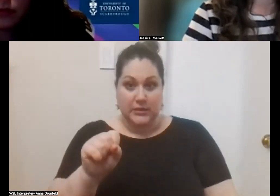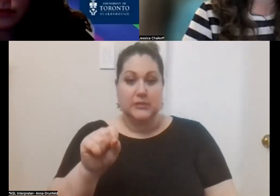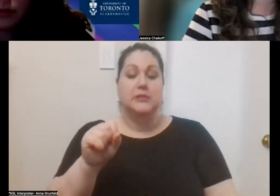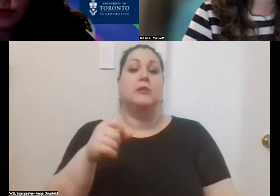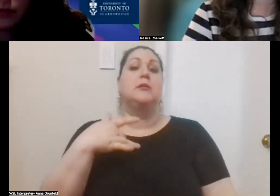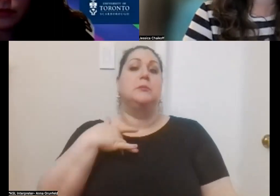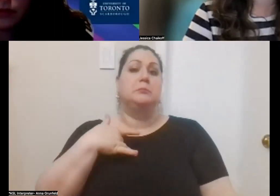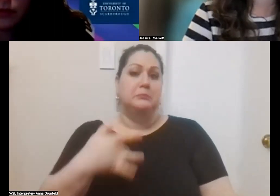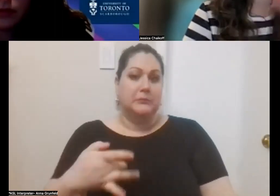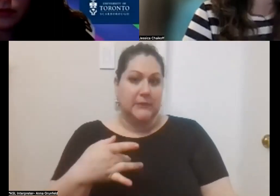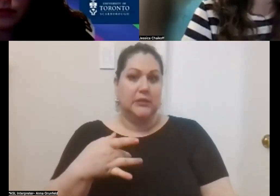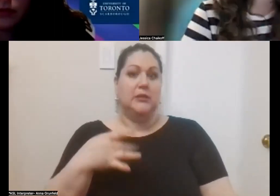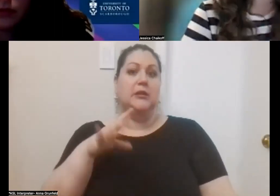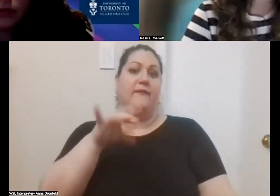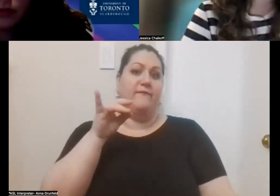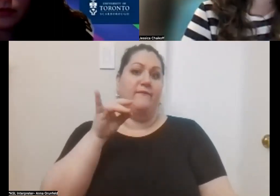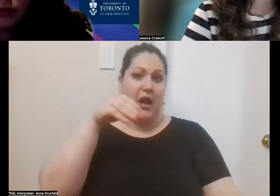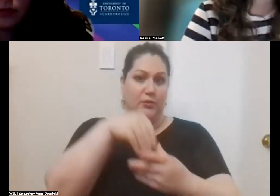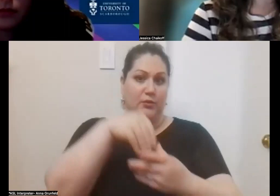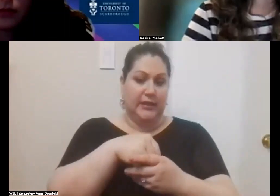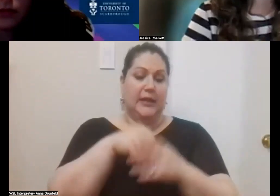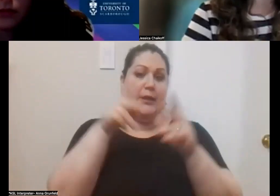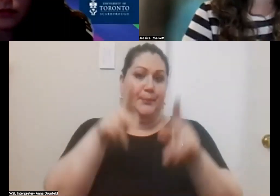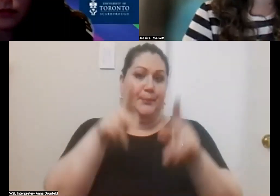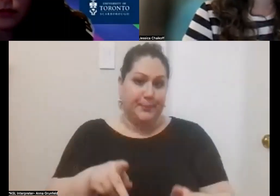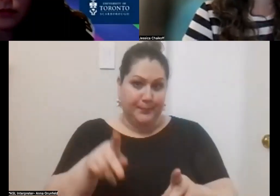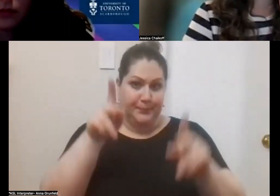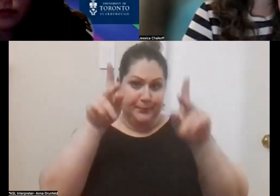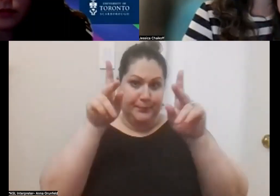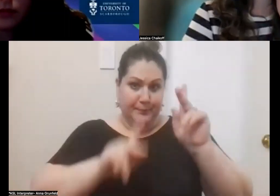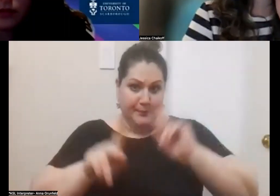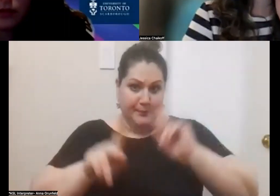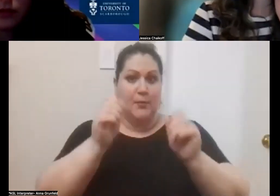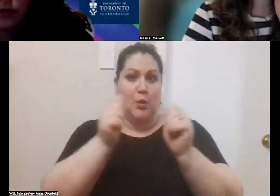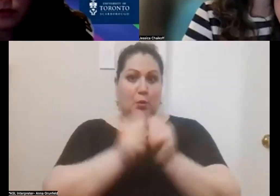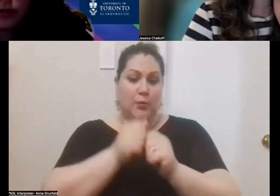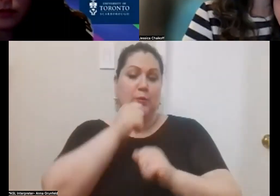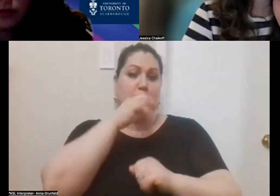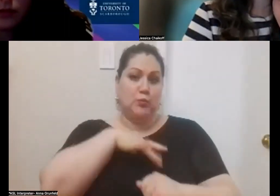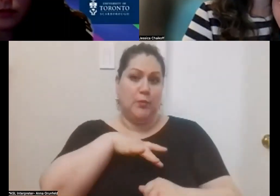And what we're looking at is how can we improve higher education for those individuals.